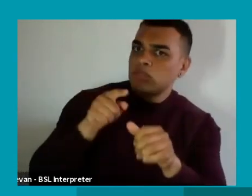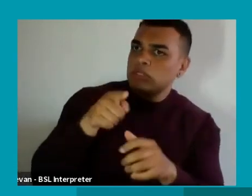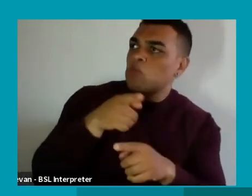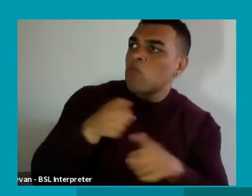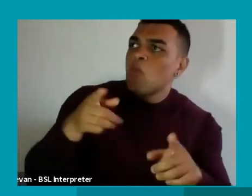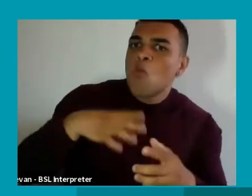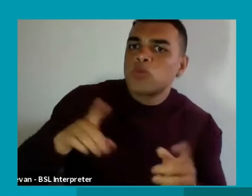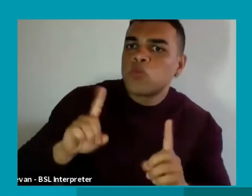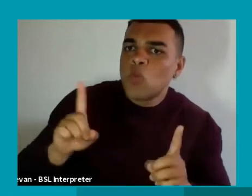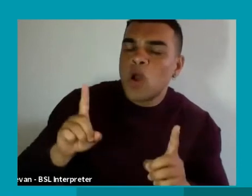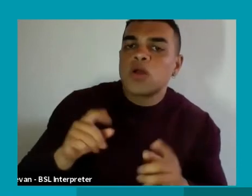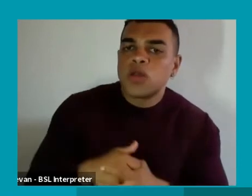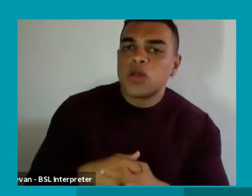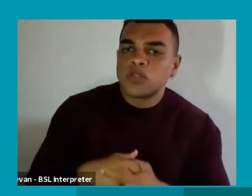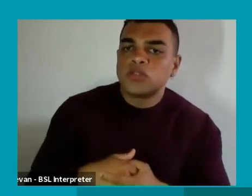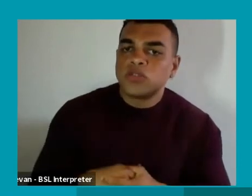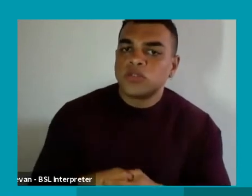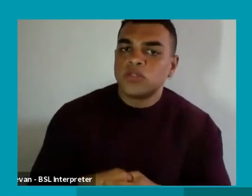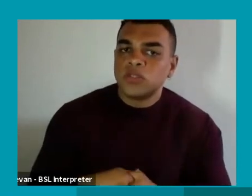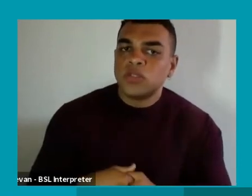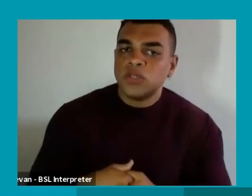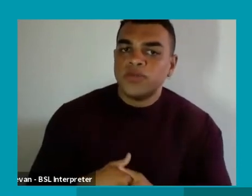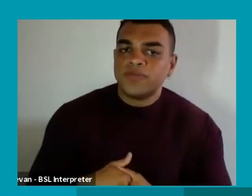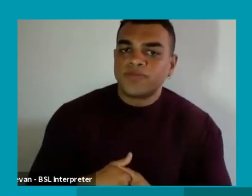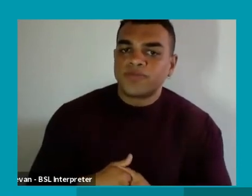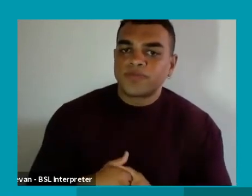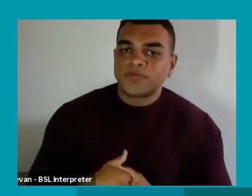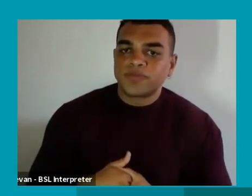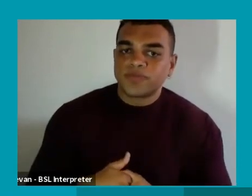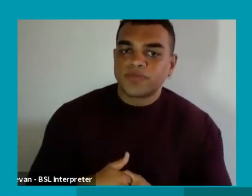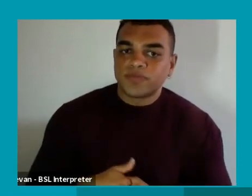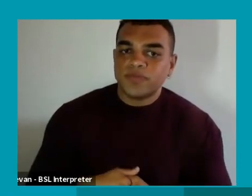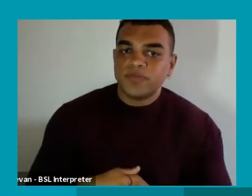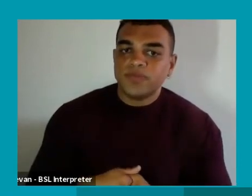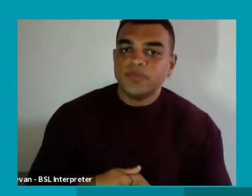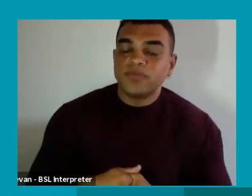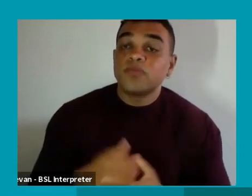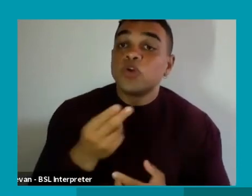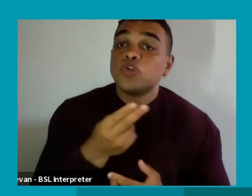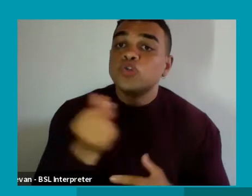Some job descriptions will have desirable as well as essential. You want to try and cover off